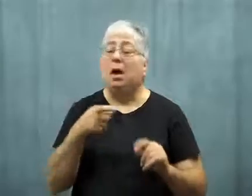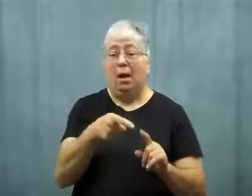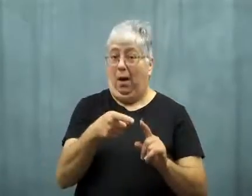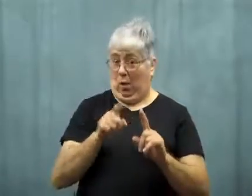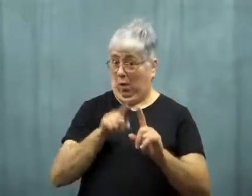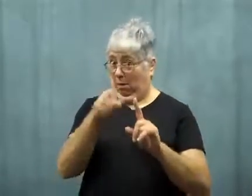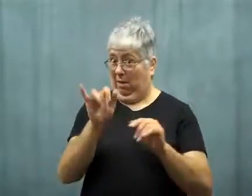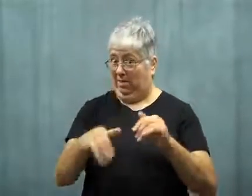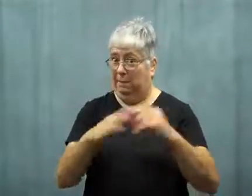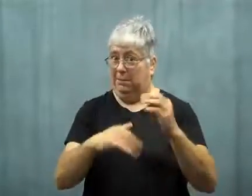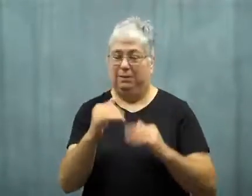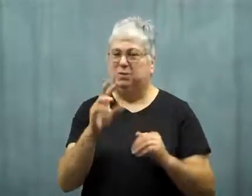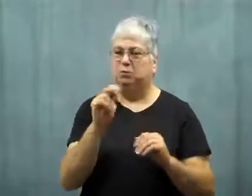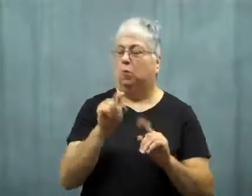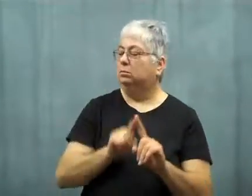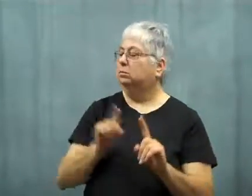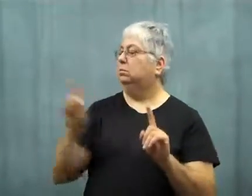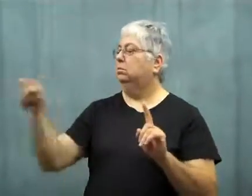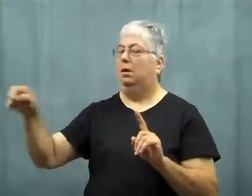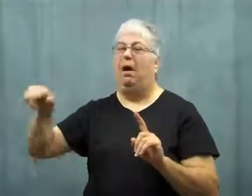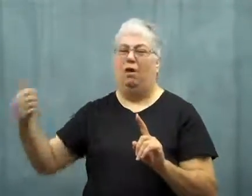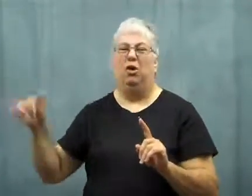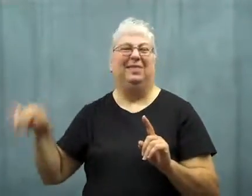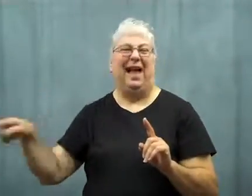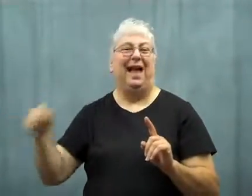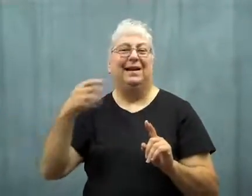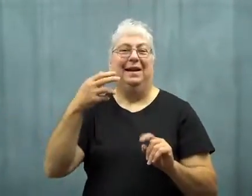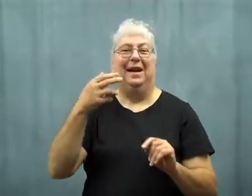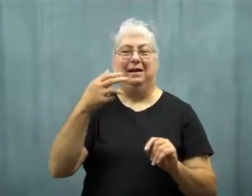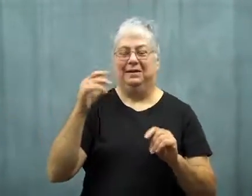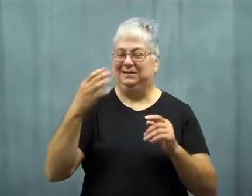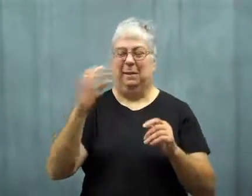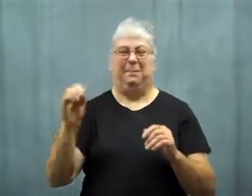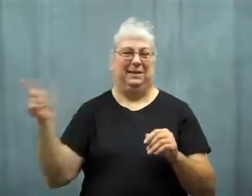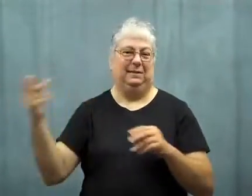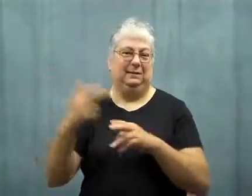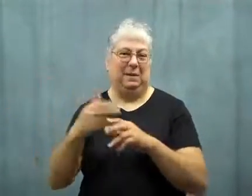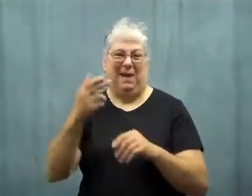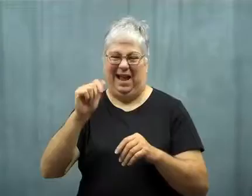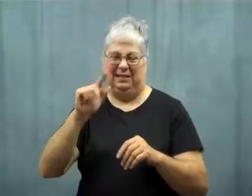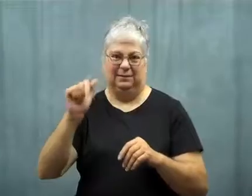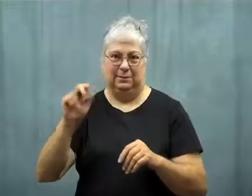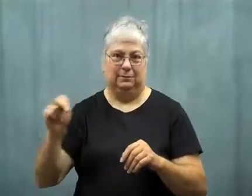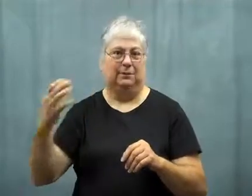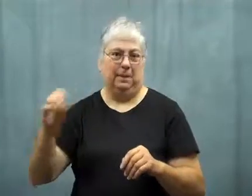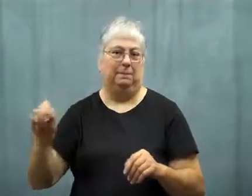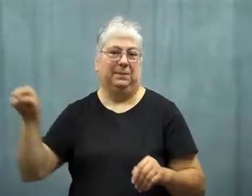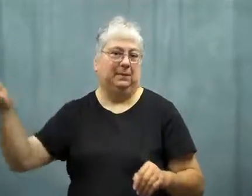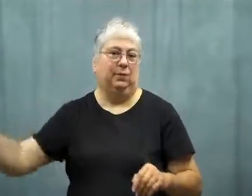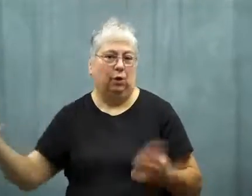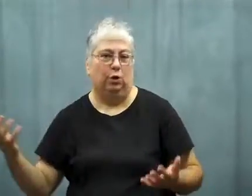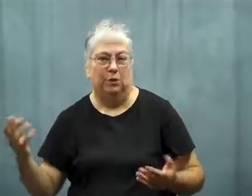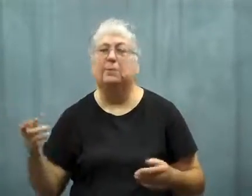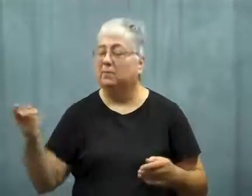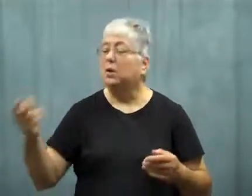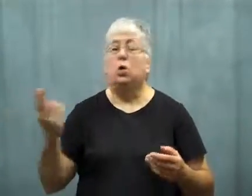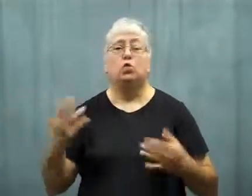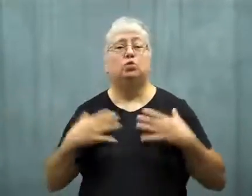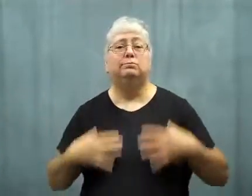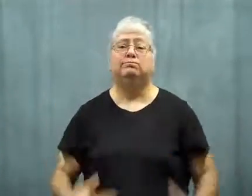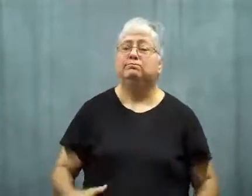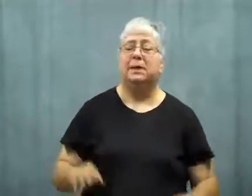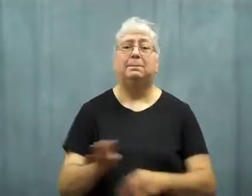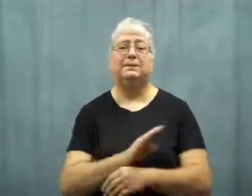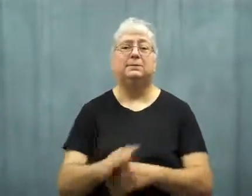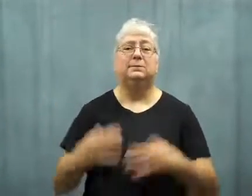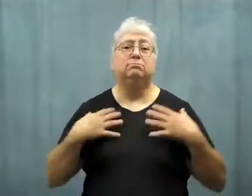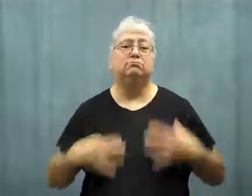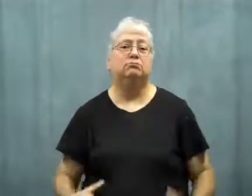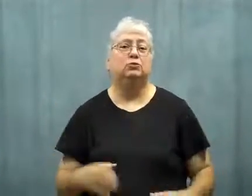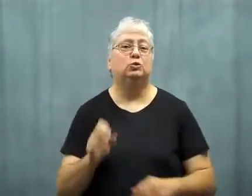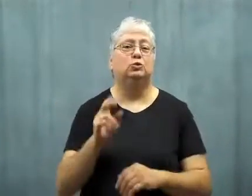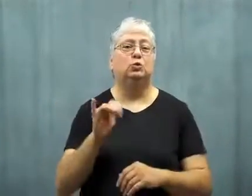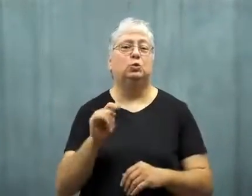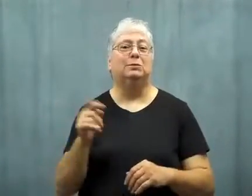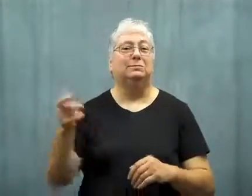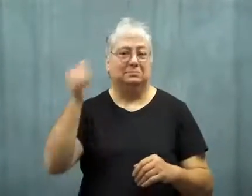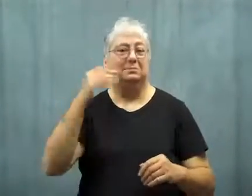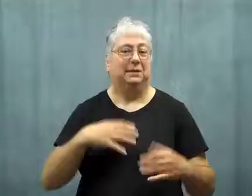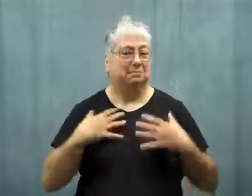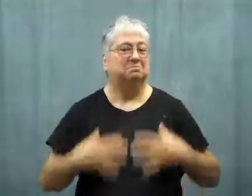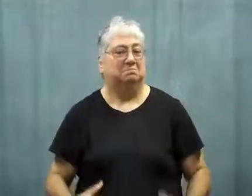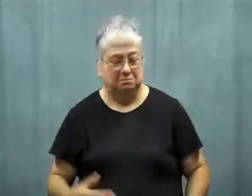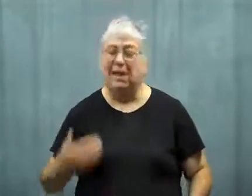He didn't go to that building, he went to the Hazan company nearby.